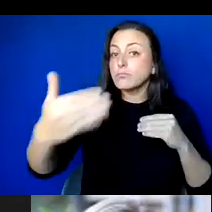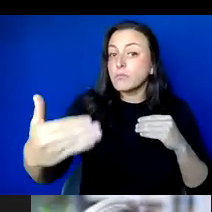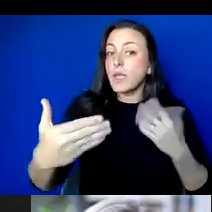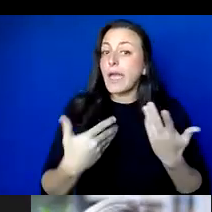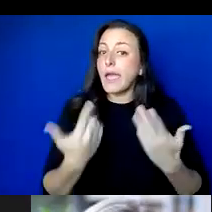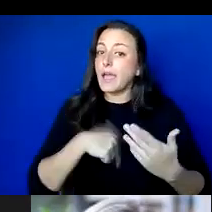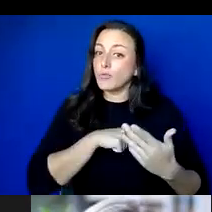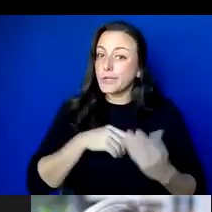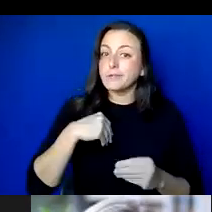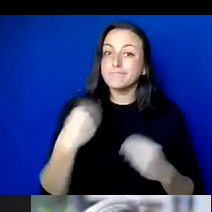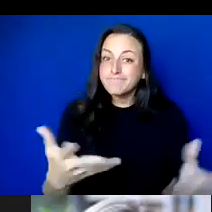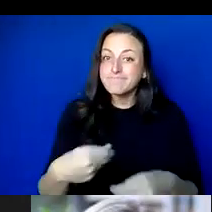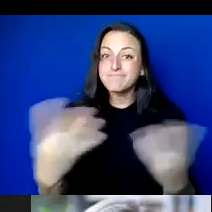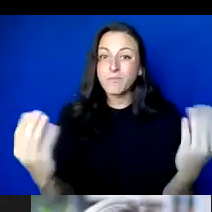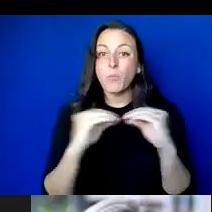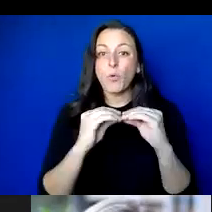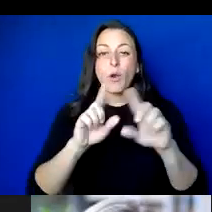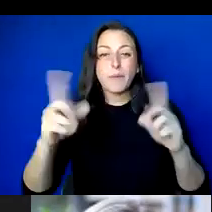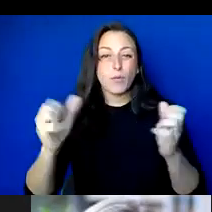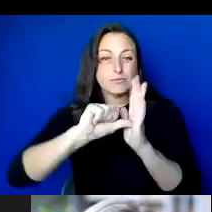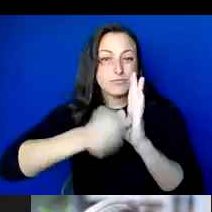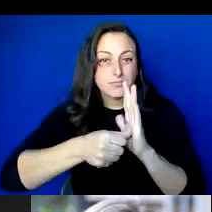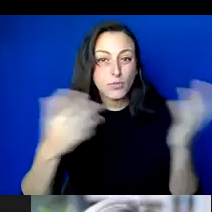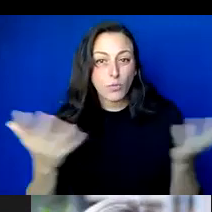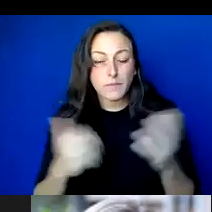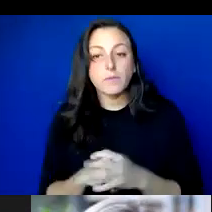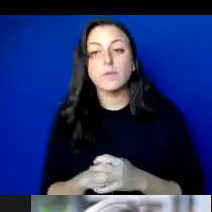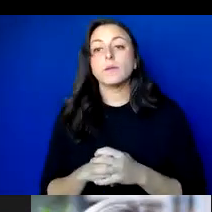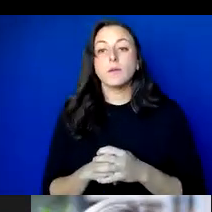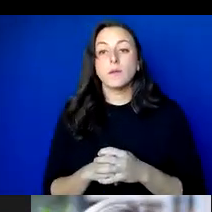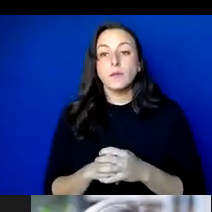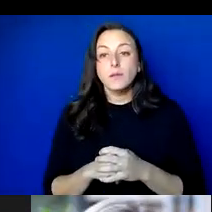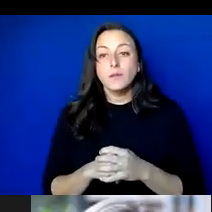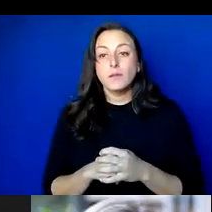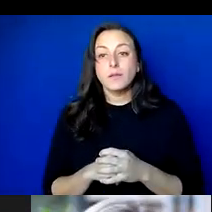I do want to stress that Colorado's a state of almost six million people, so it's going